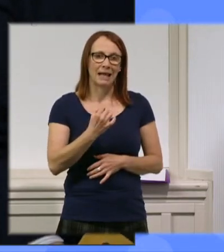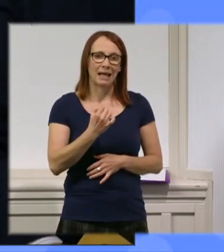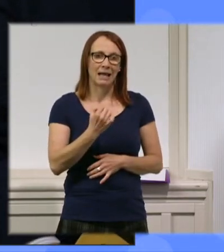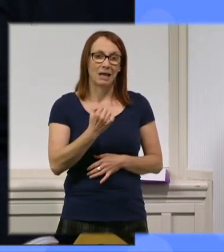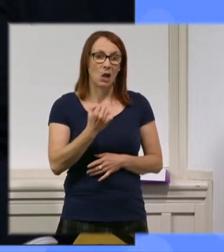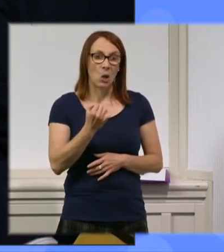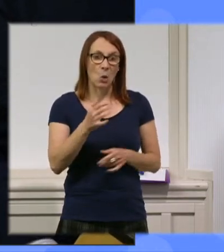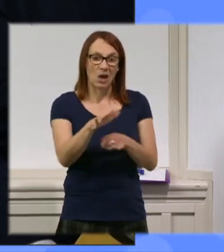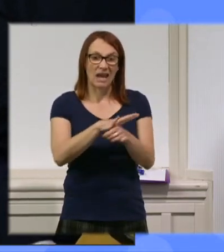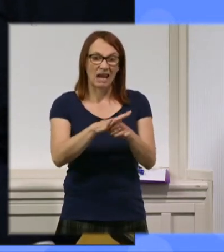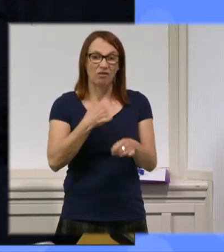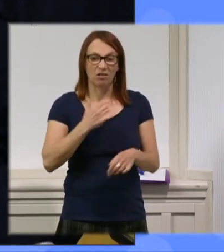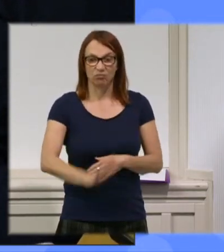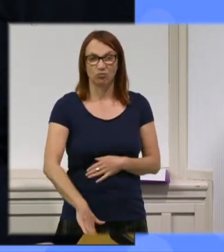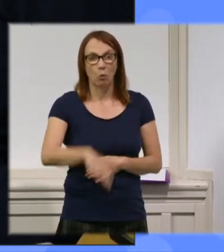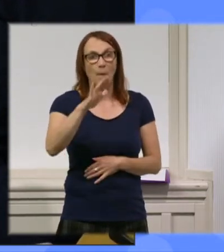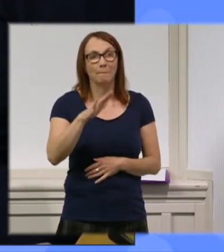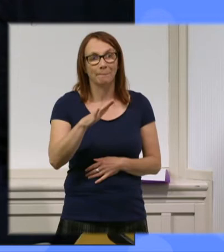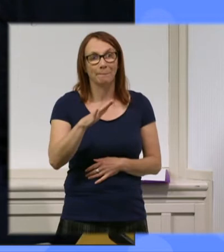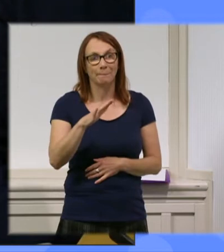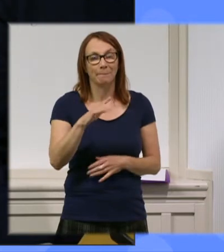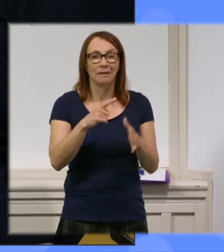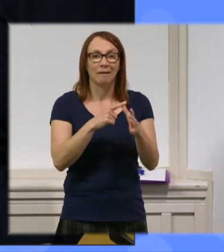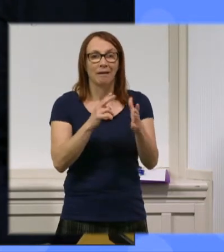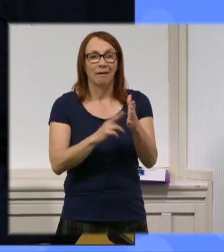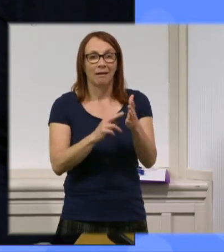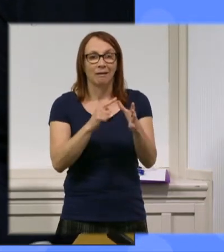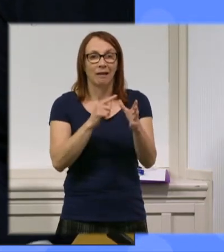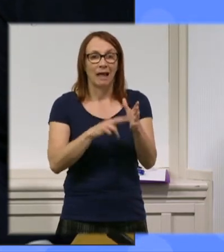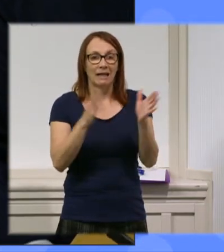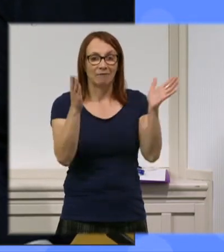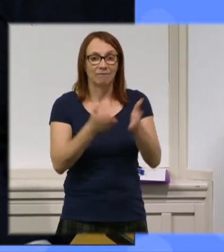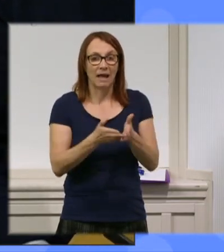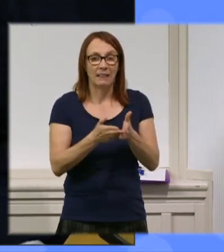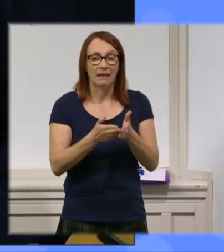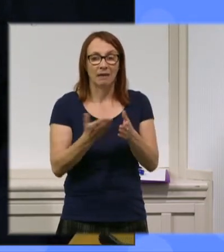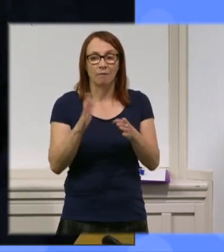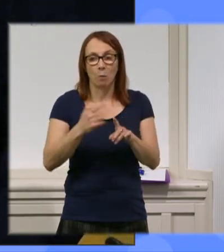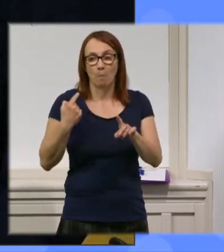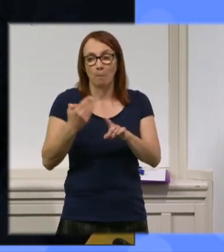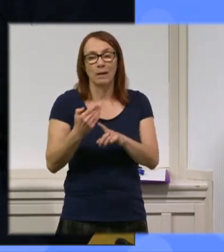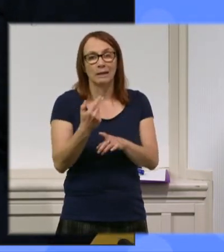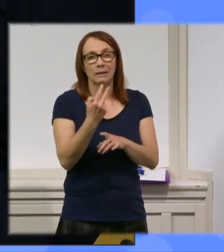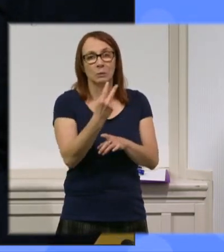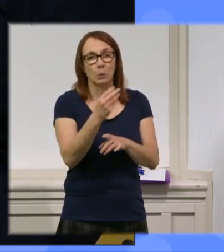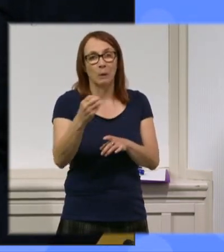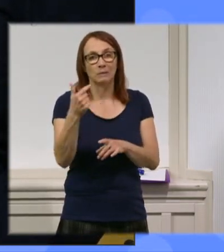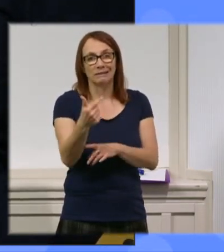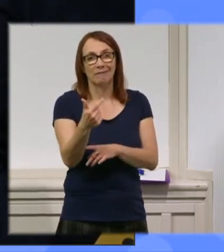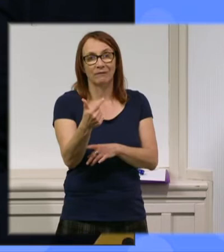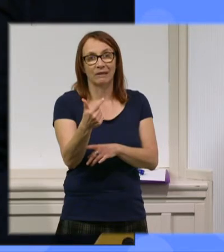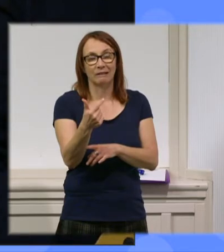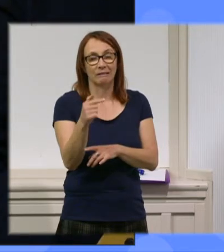grew up on represented almond Valley since 2007 2007 I was a significant year